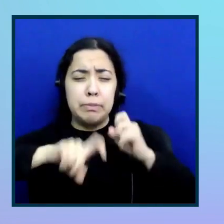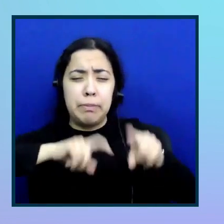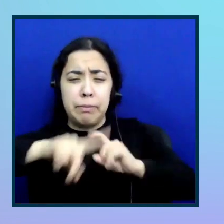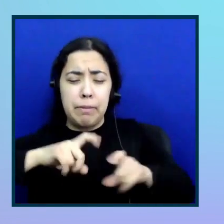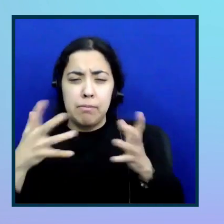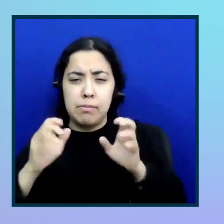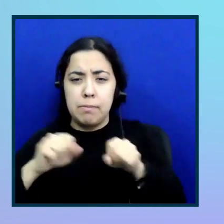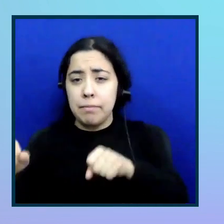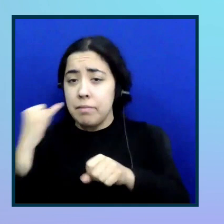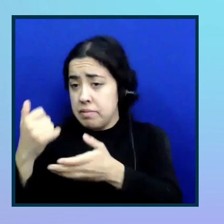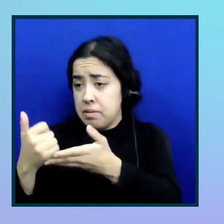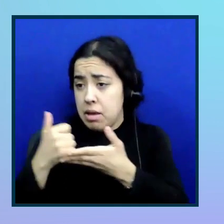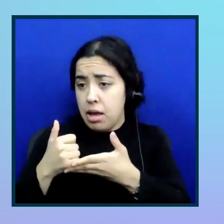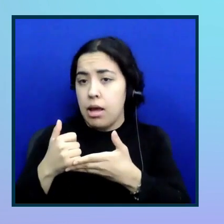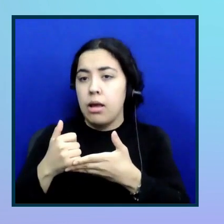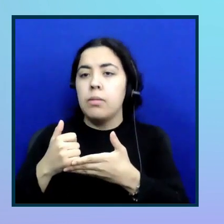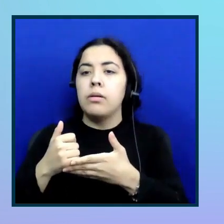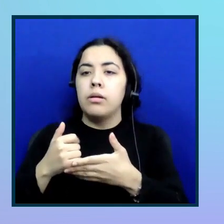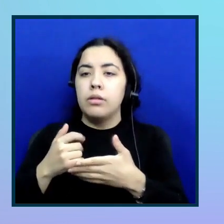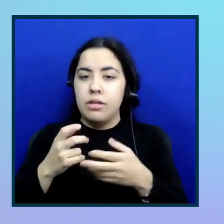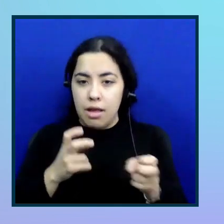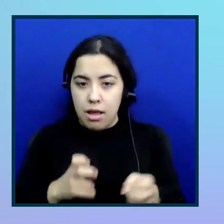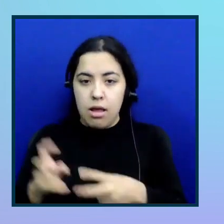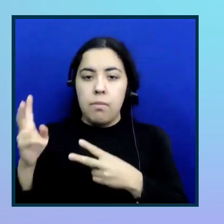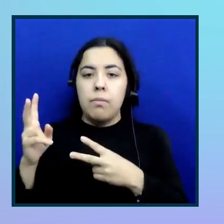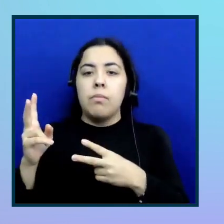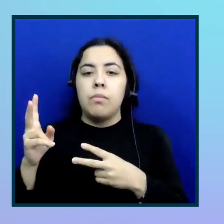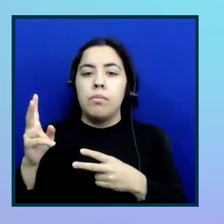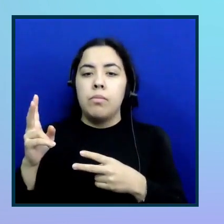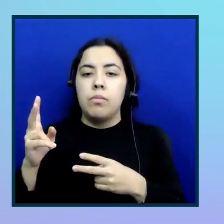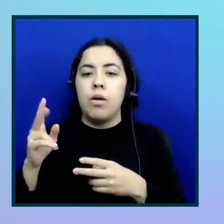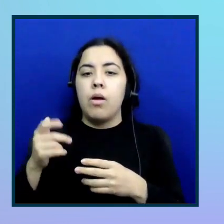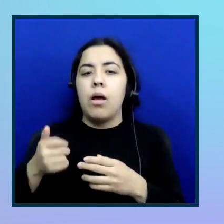If you could help to upload the questions, that will help me to prioritize on getting to the ones